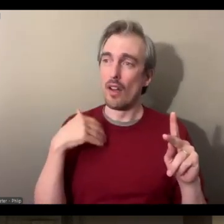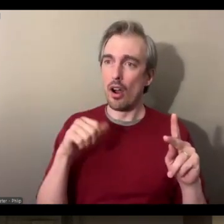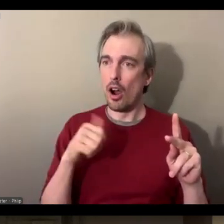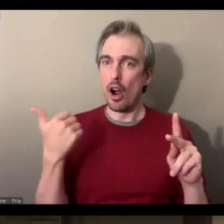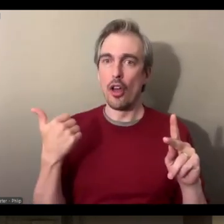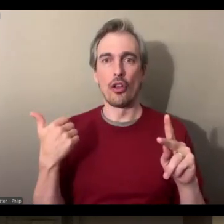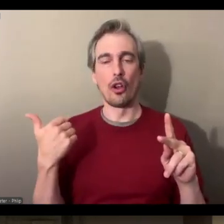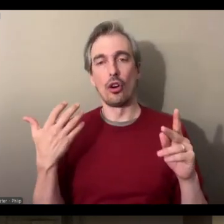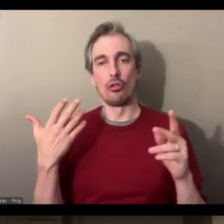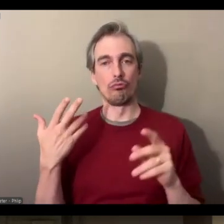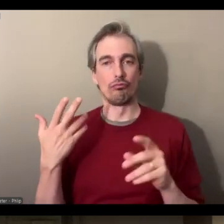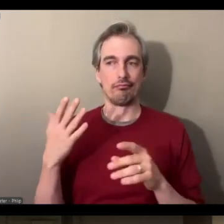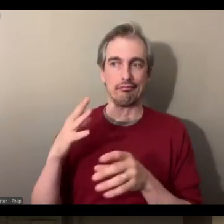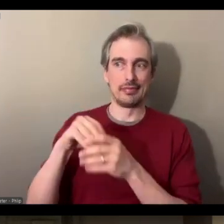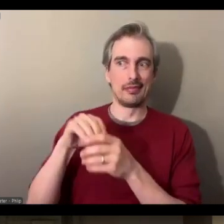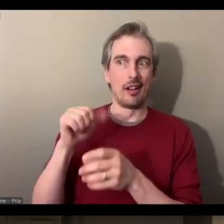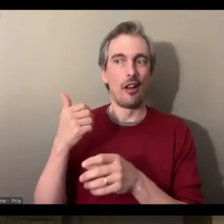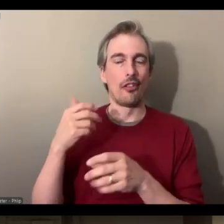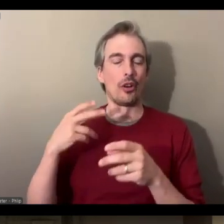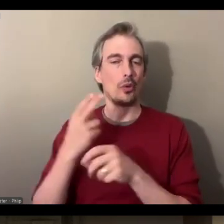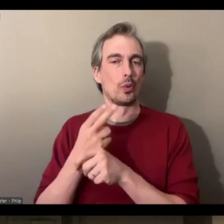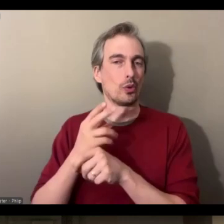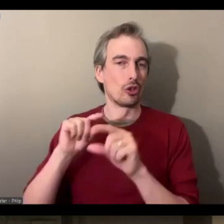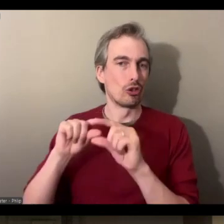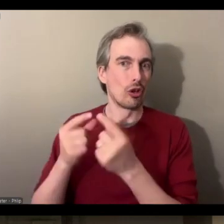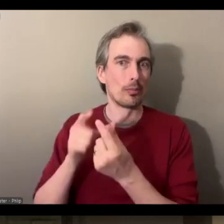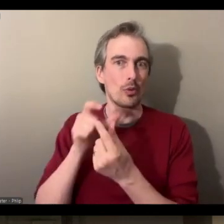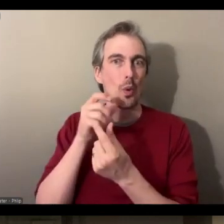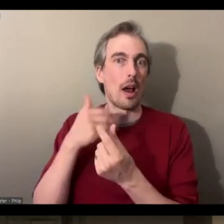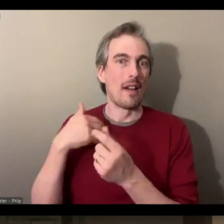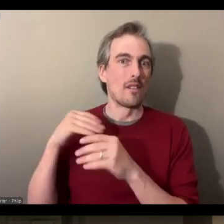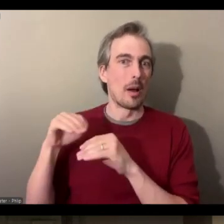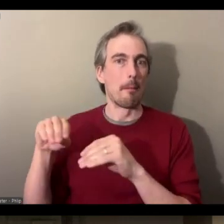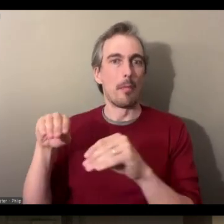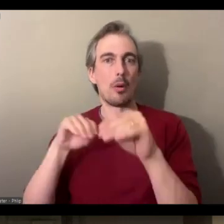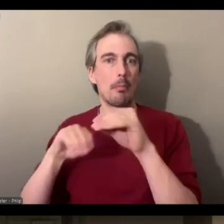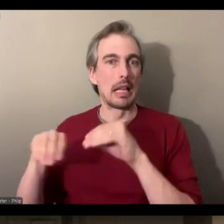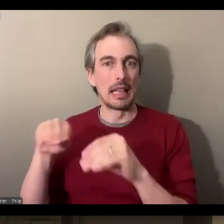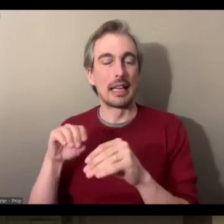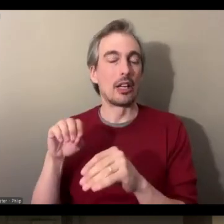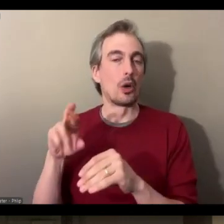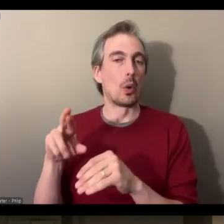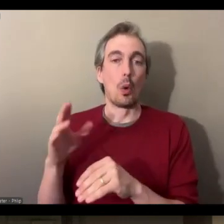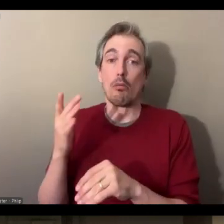mobility. Or it's just my preference. Because this is how I think. And this is how my head works.